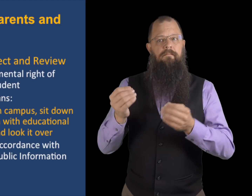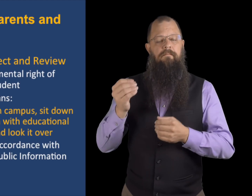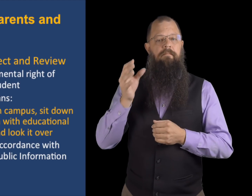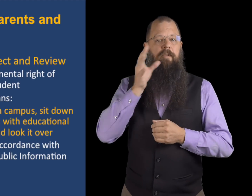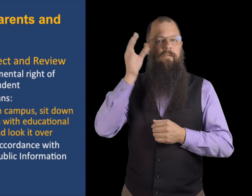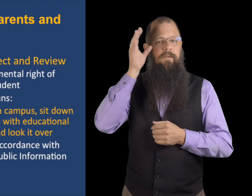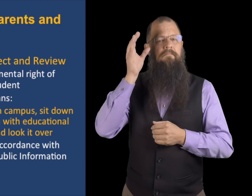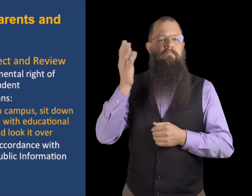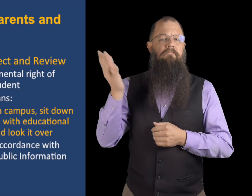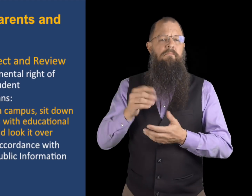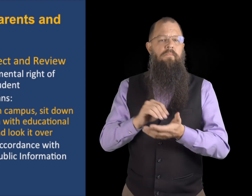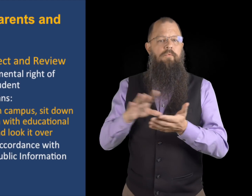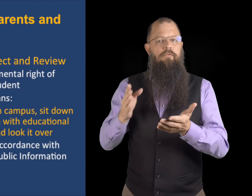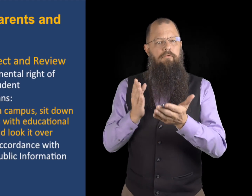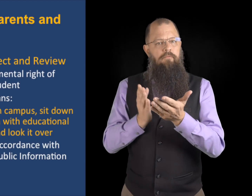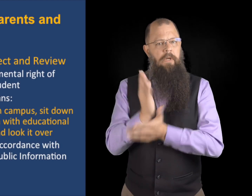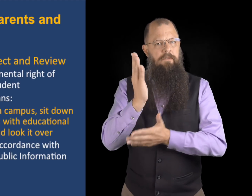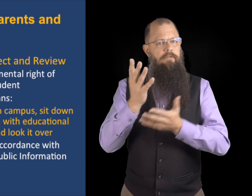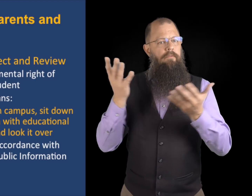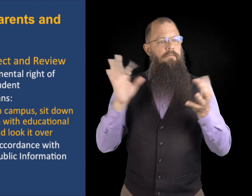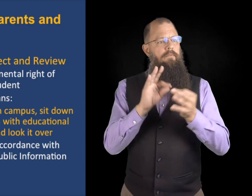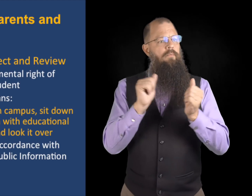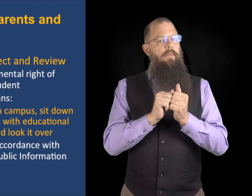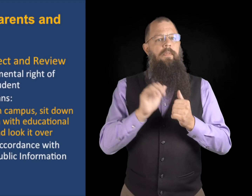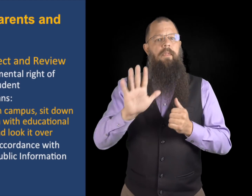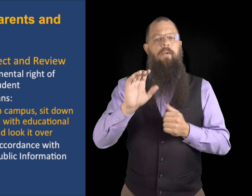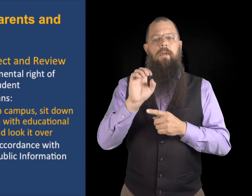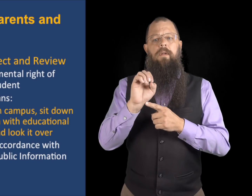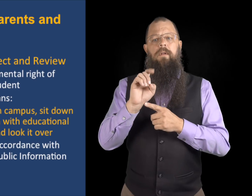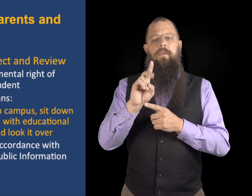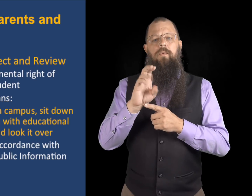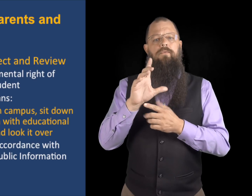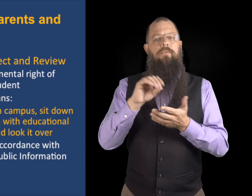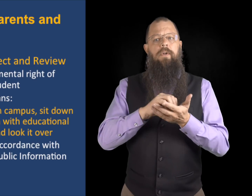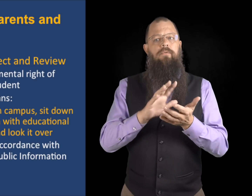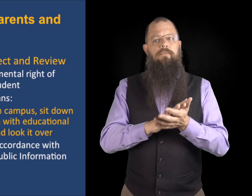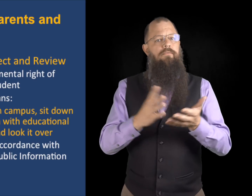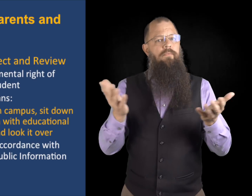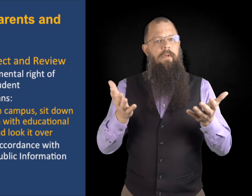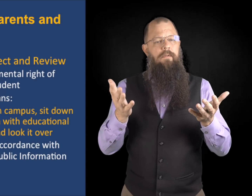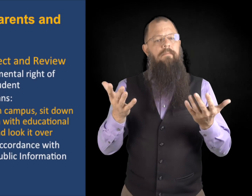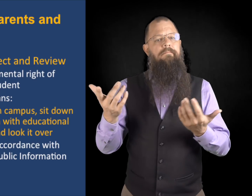FERPA grants certain rights to parents and students in relation to educational